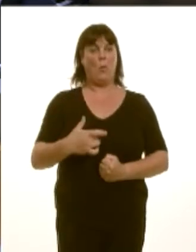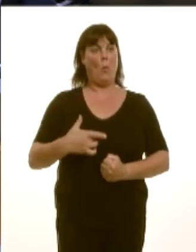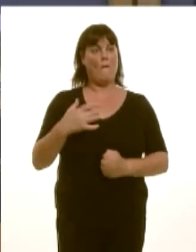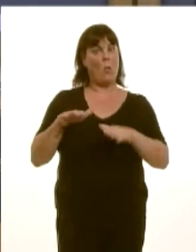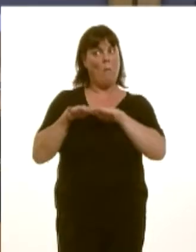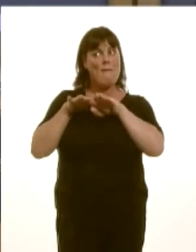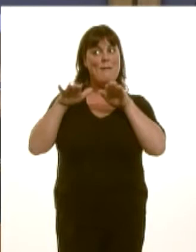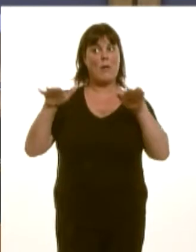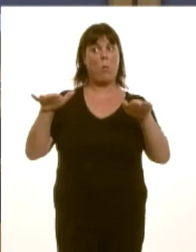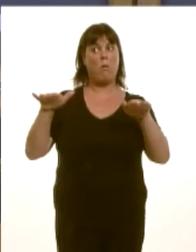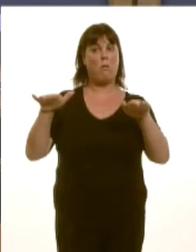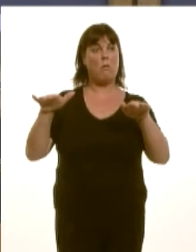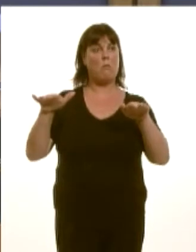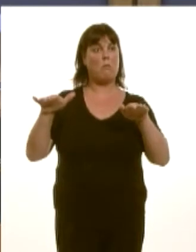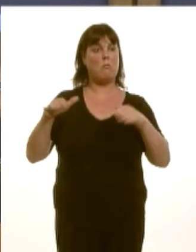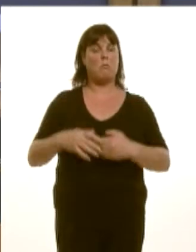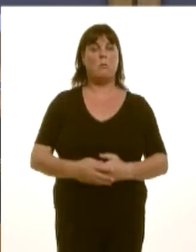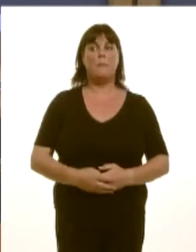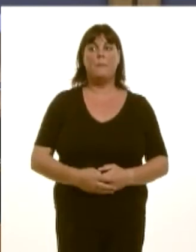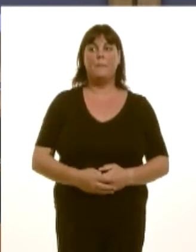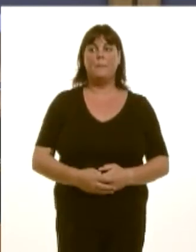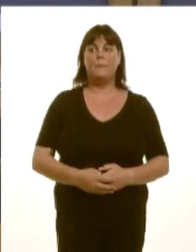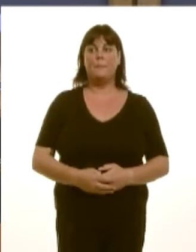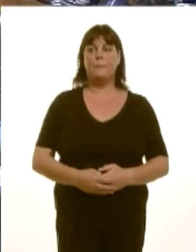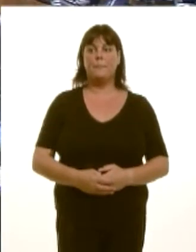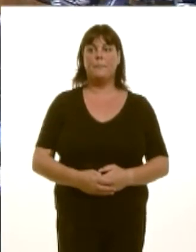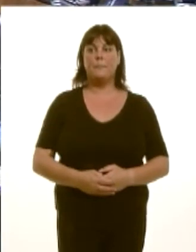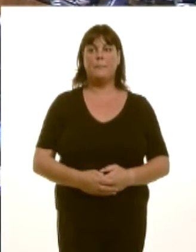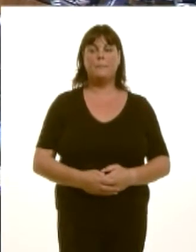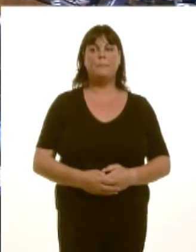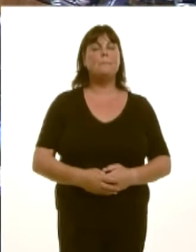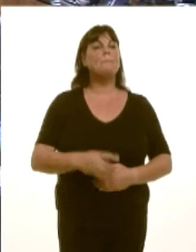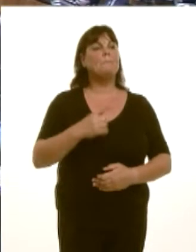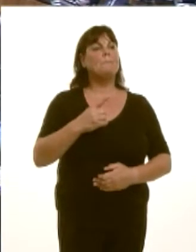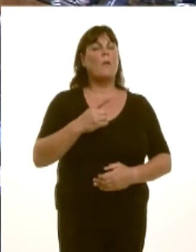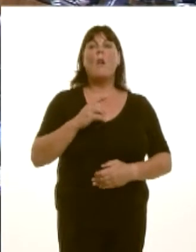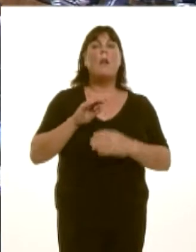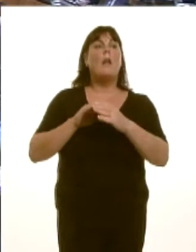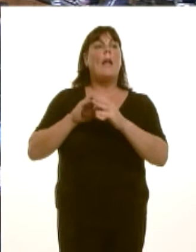William Graham: In terms of international bodies, First Minister, could you outline